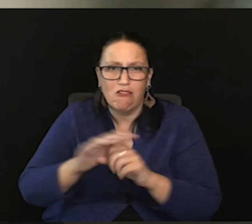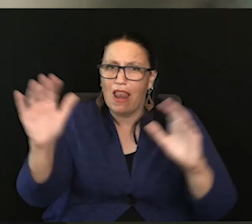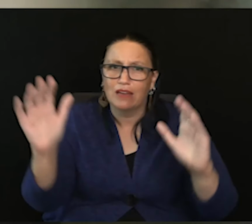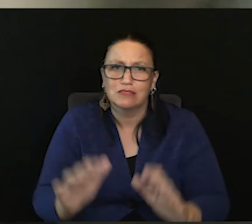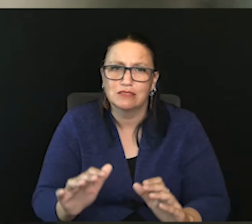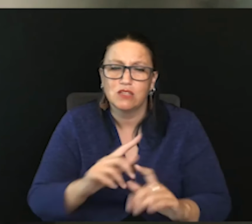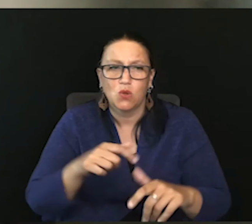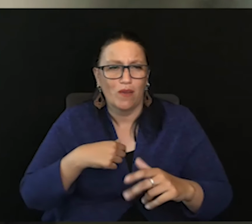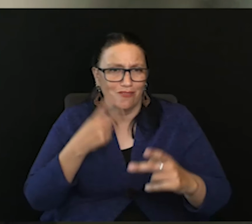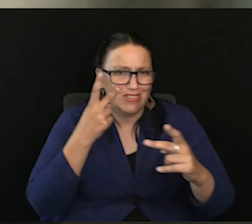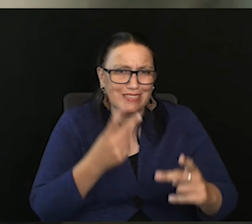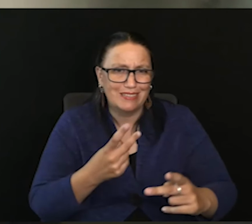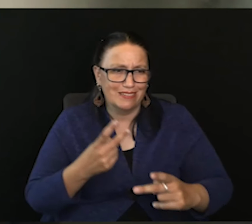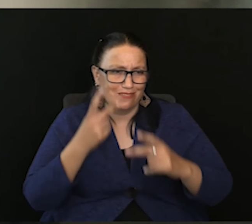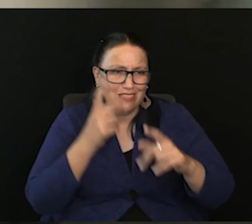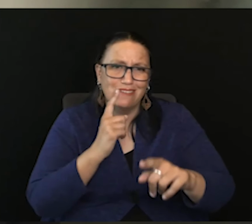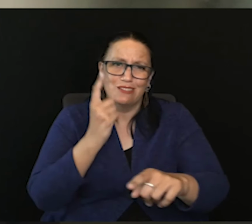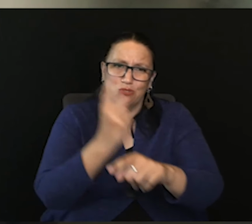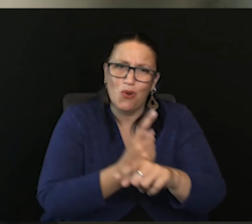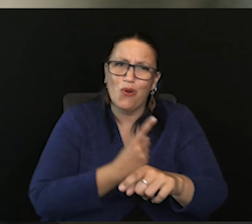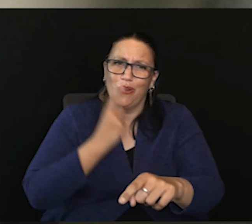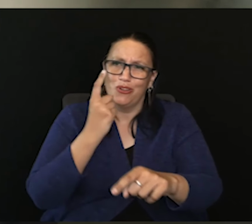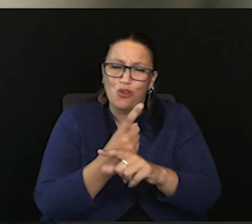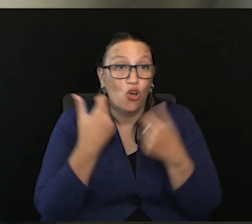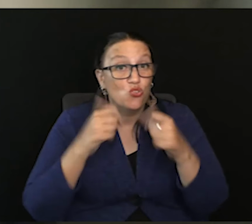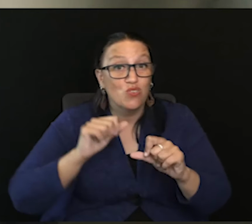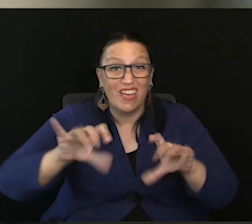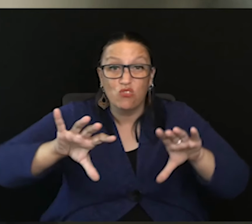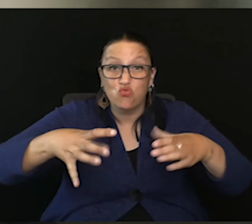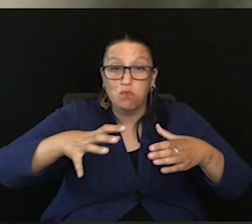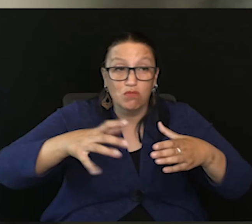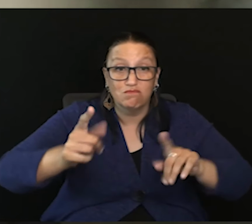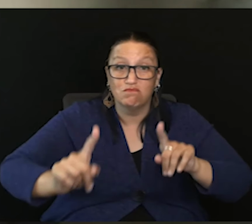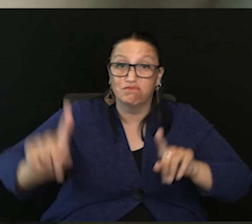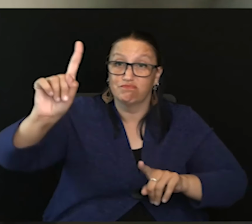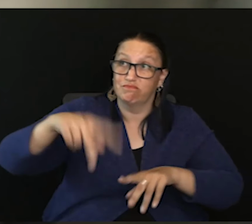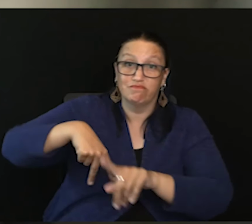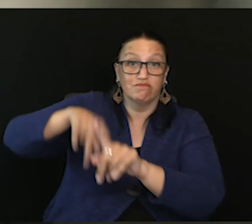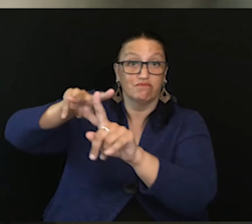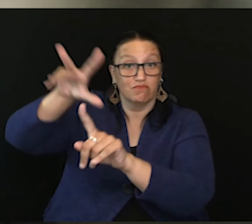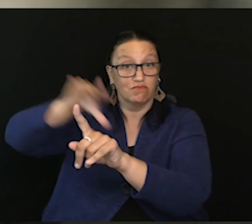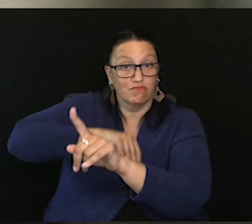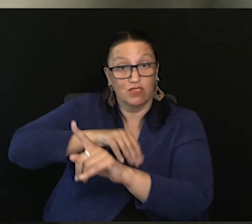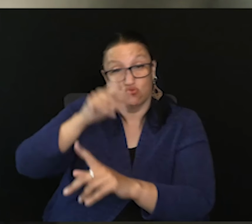and providing support and comfort using leaders, using trusted sources.